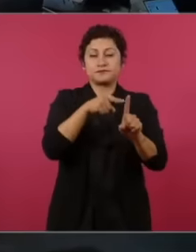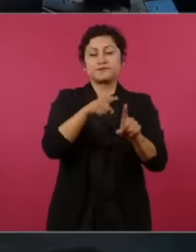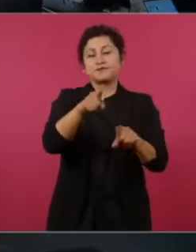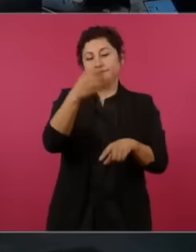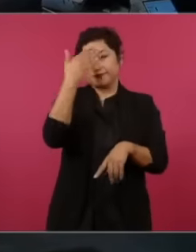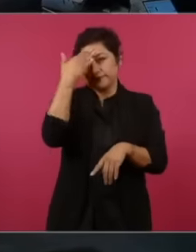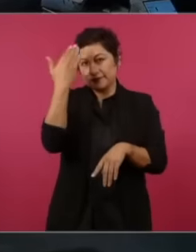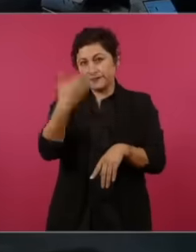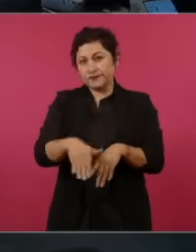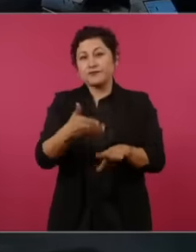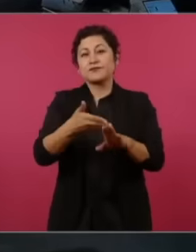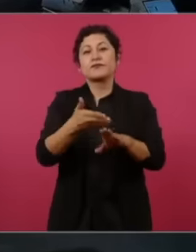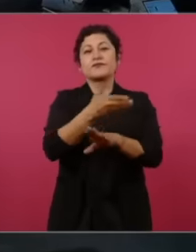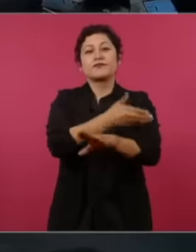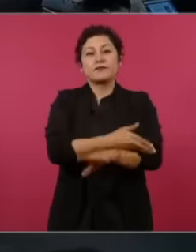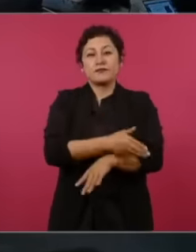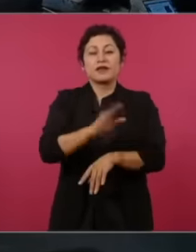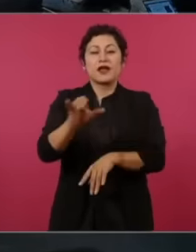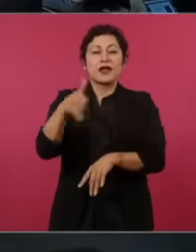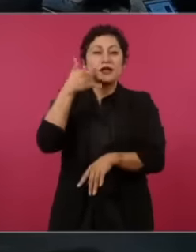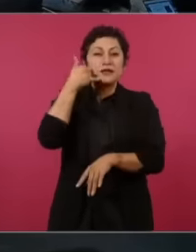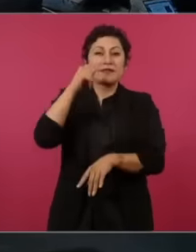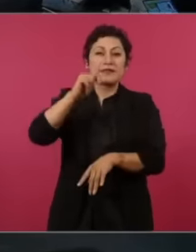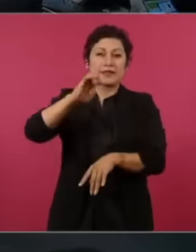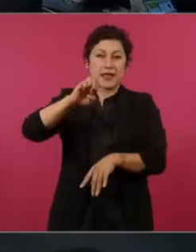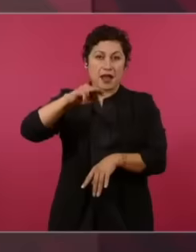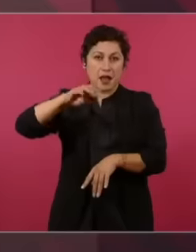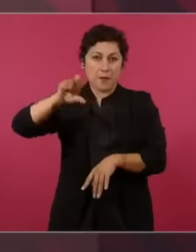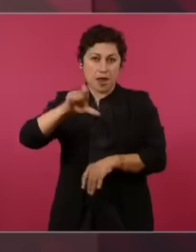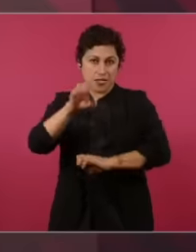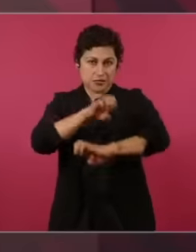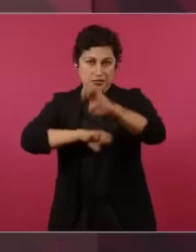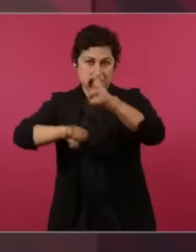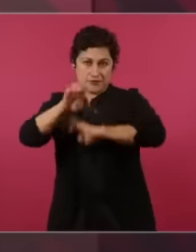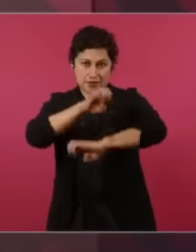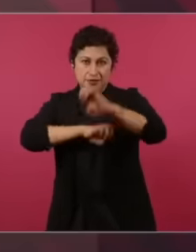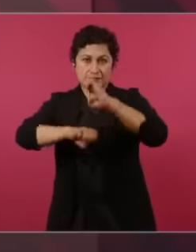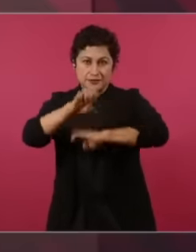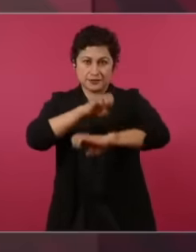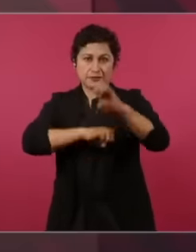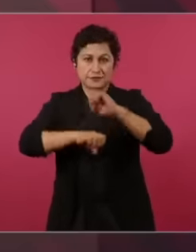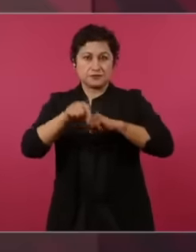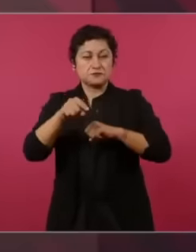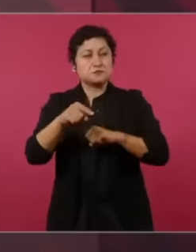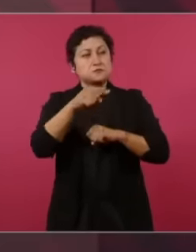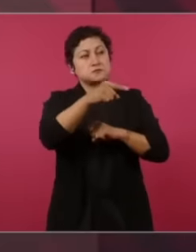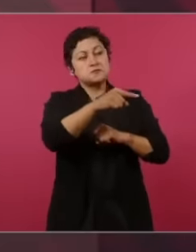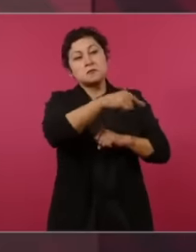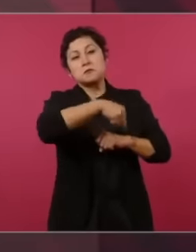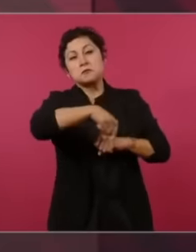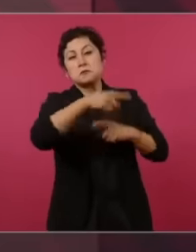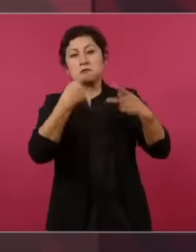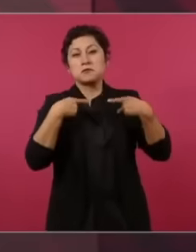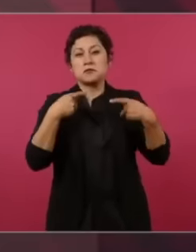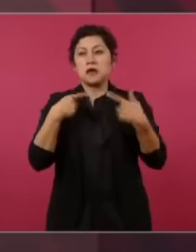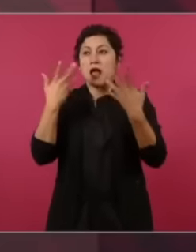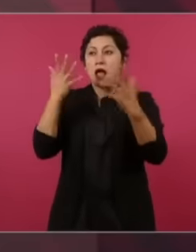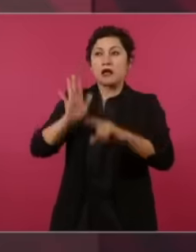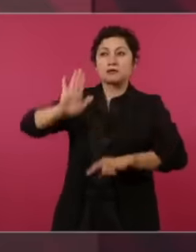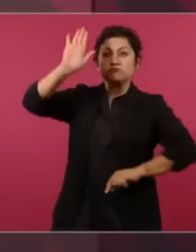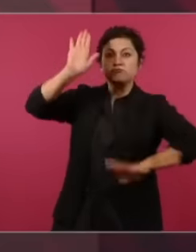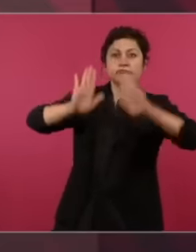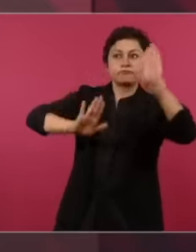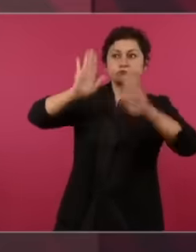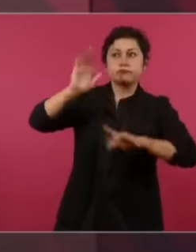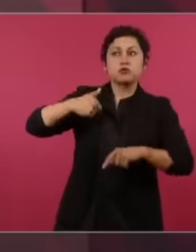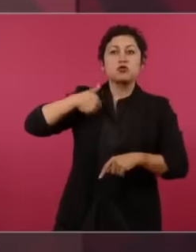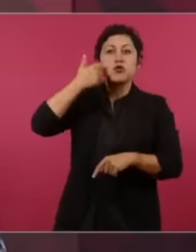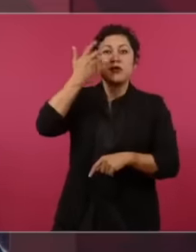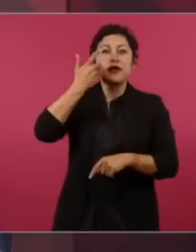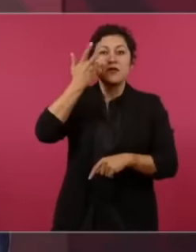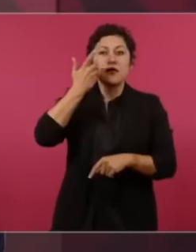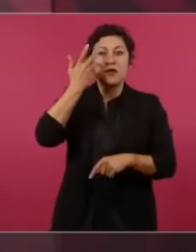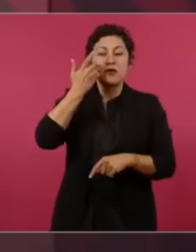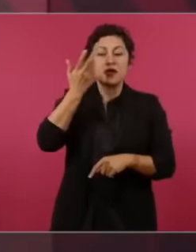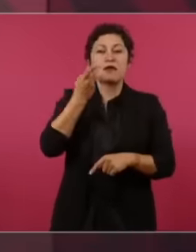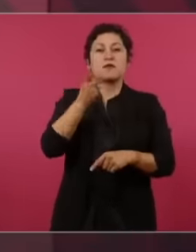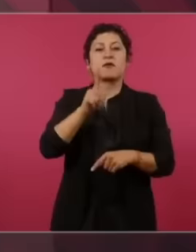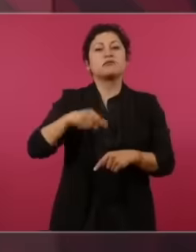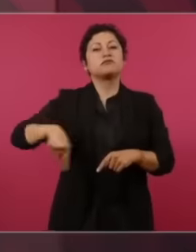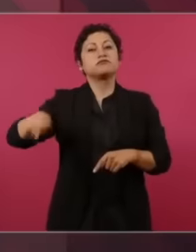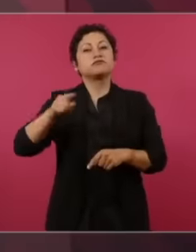or Carlos presented a better offer and to To compensate Roberto Hernández they gave him